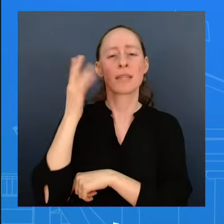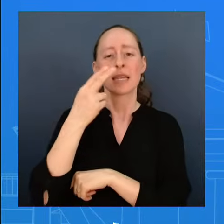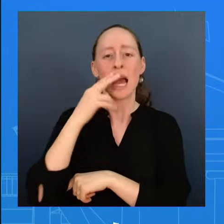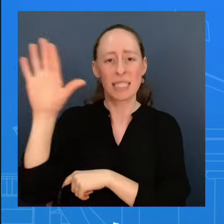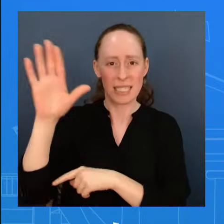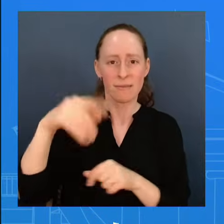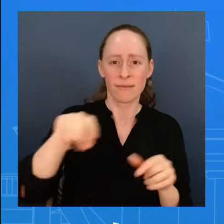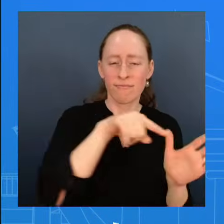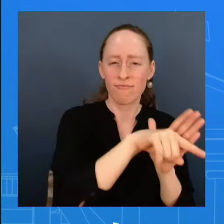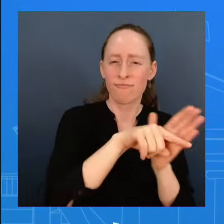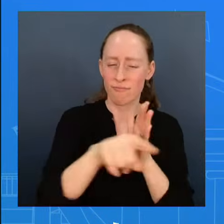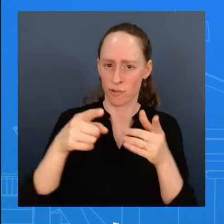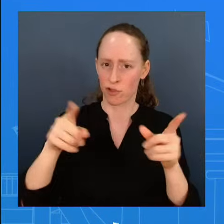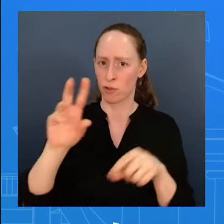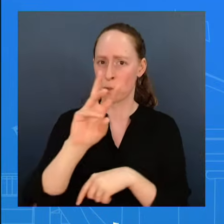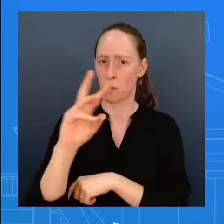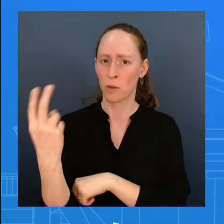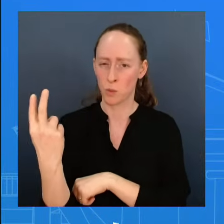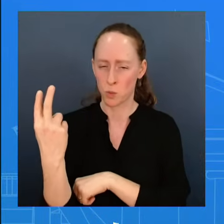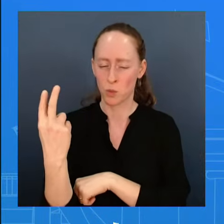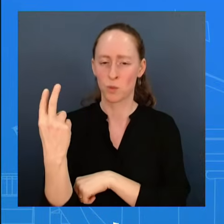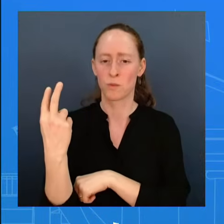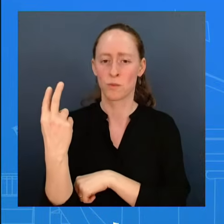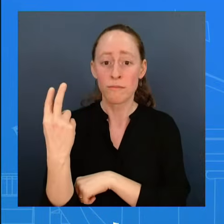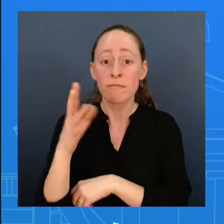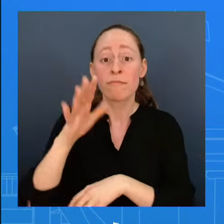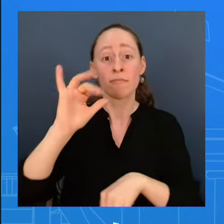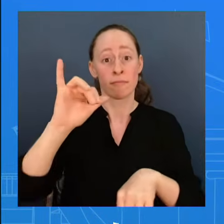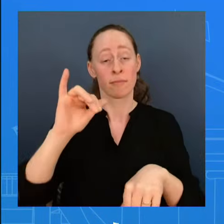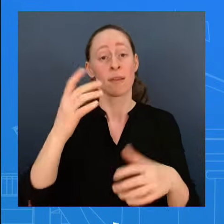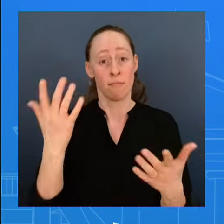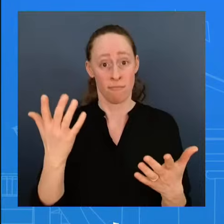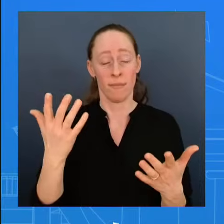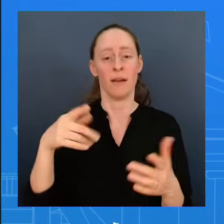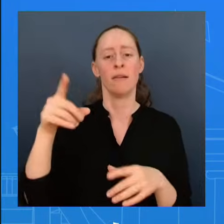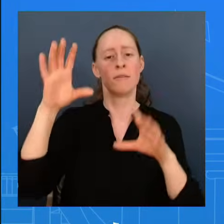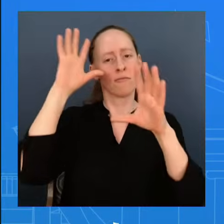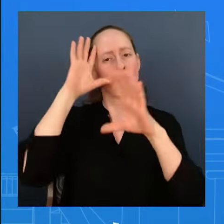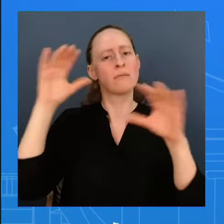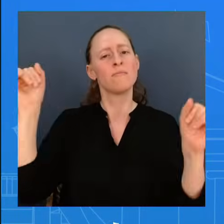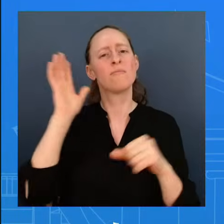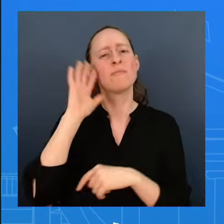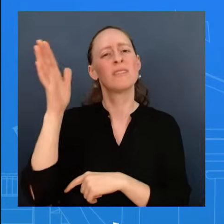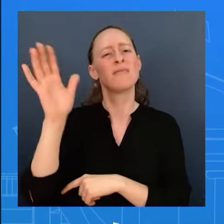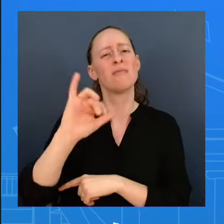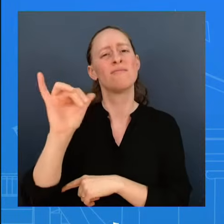to combat the rising scourge of antisemitism and the Biden-Harris administration's work